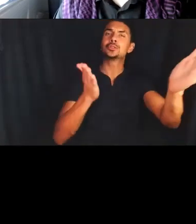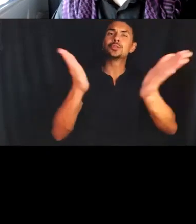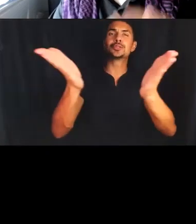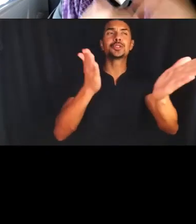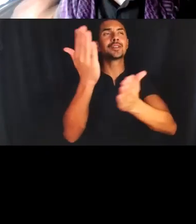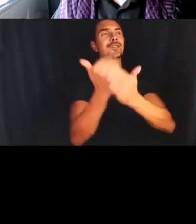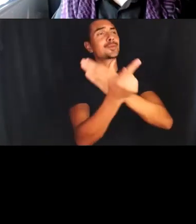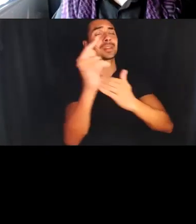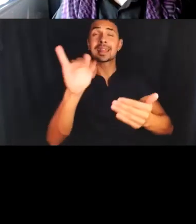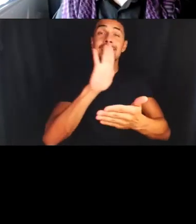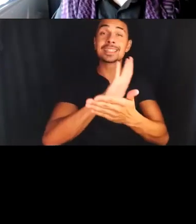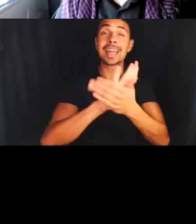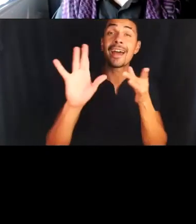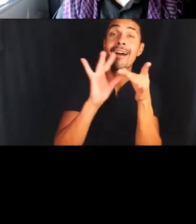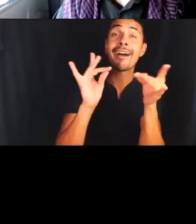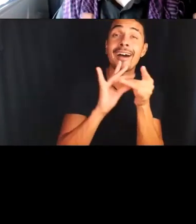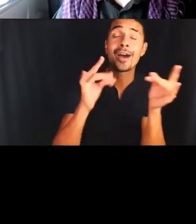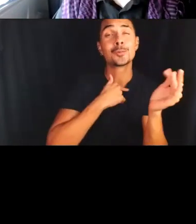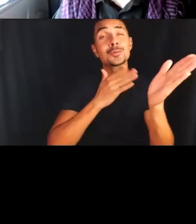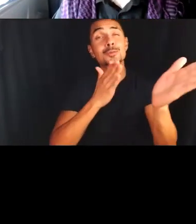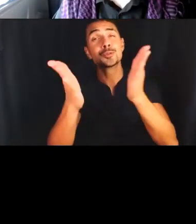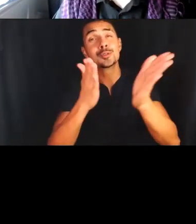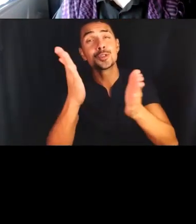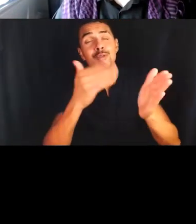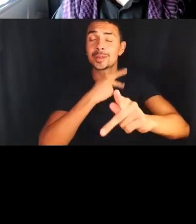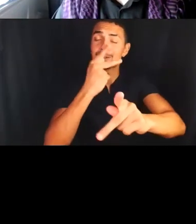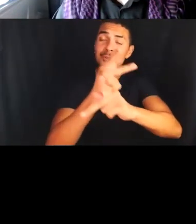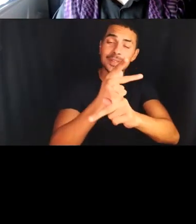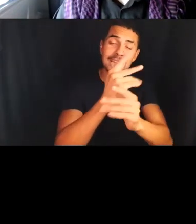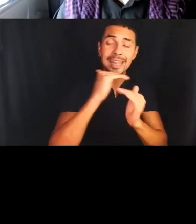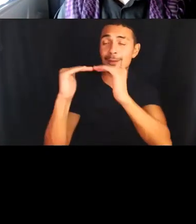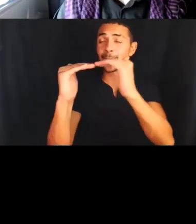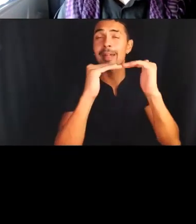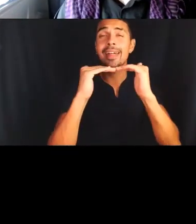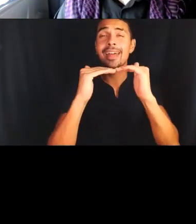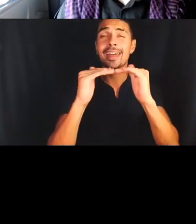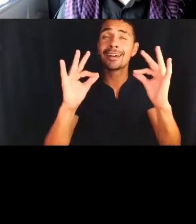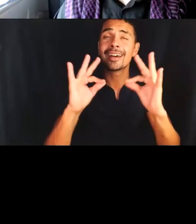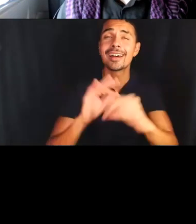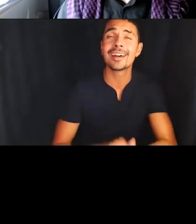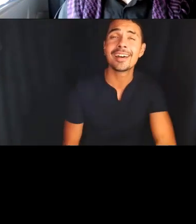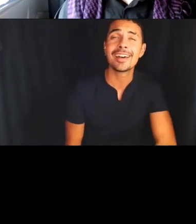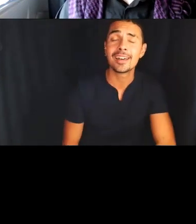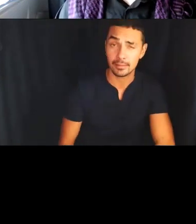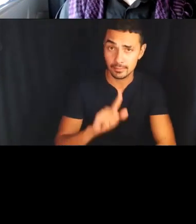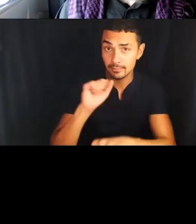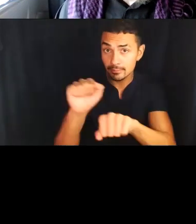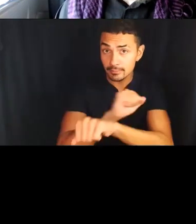Oh, we serve everyone or we treat everyone equally, but we know that in practice that doesn't happen.